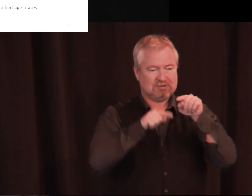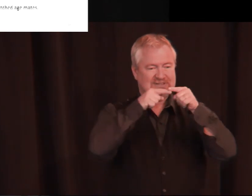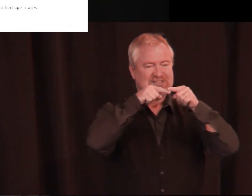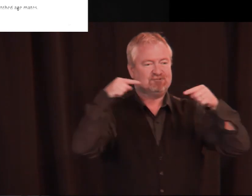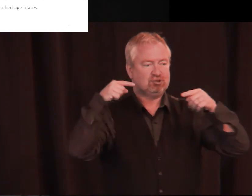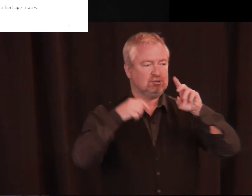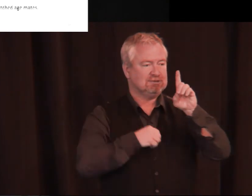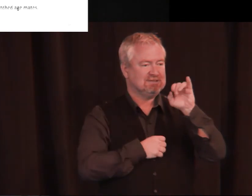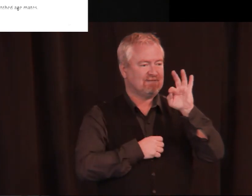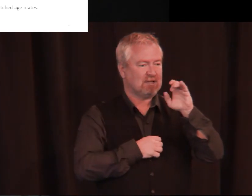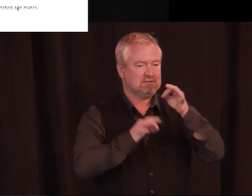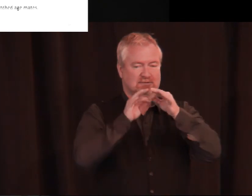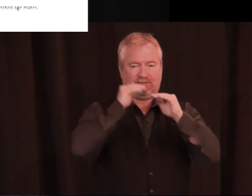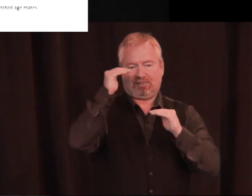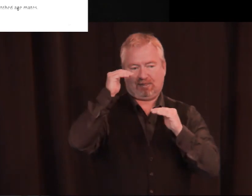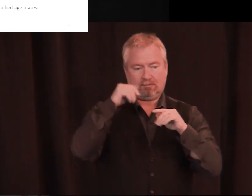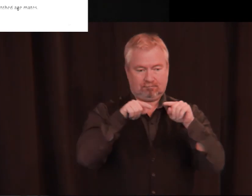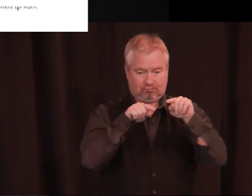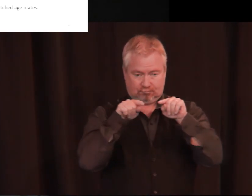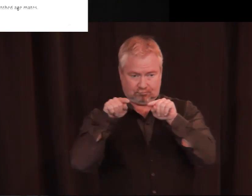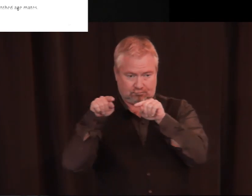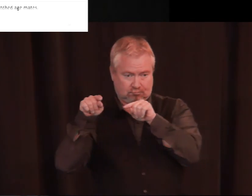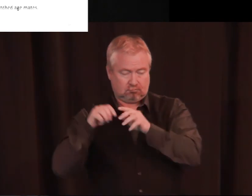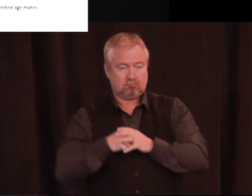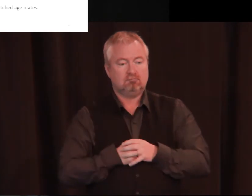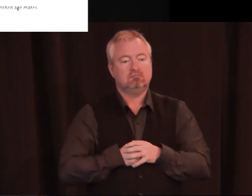So, when we're comparing the children who are hard of hearing